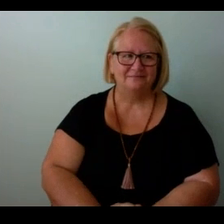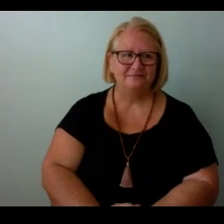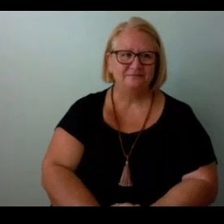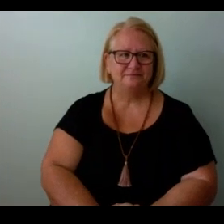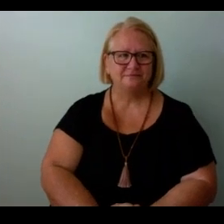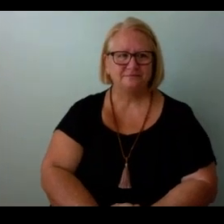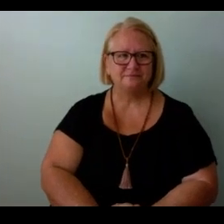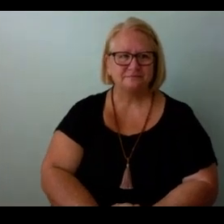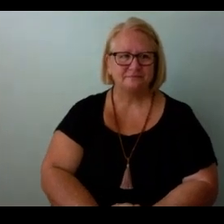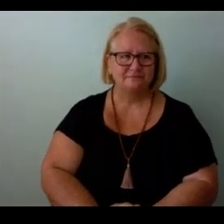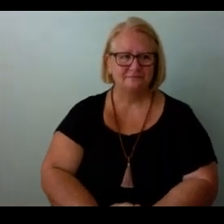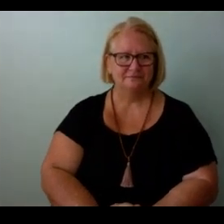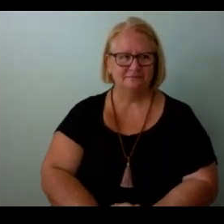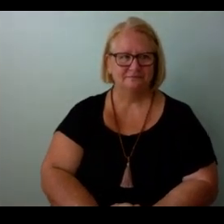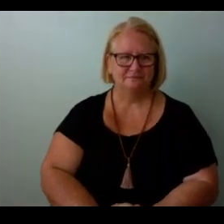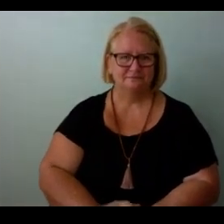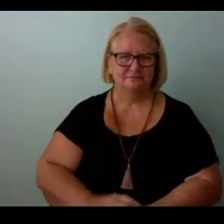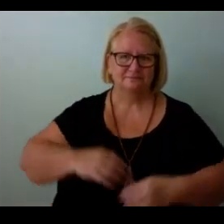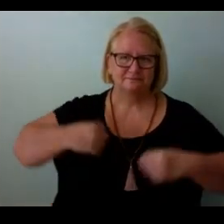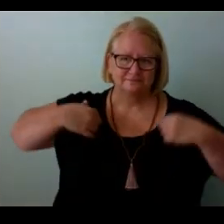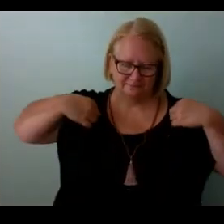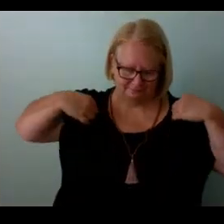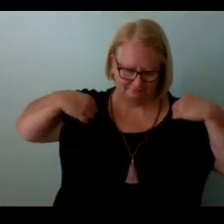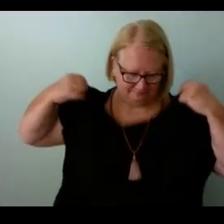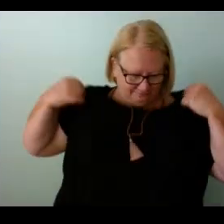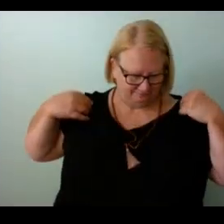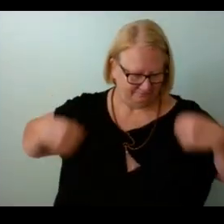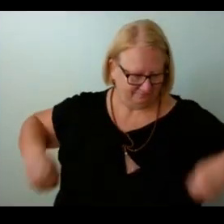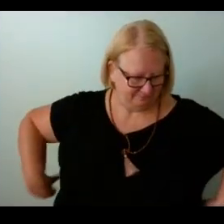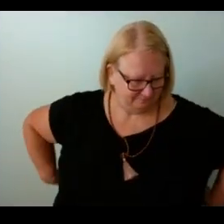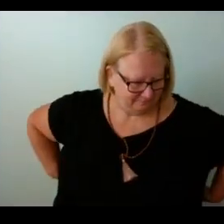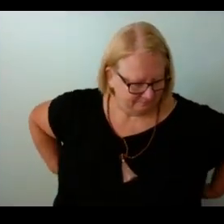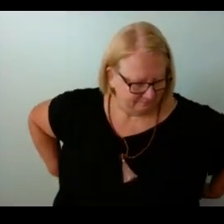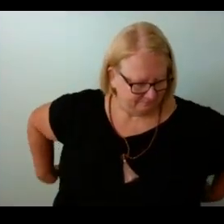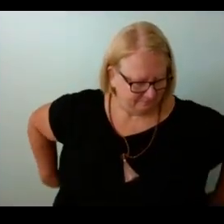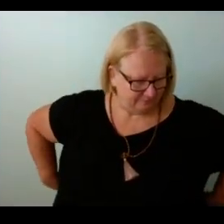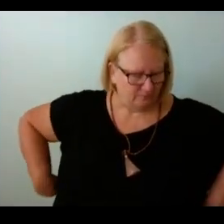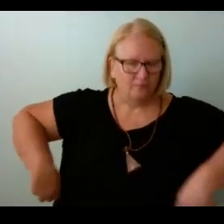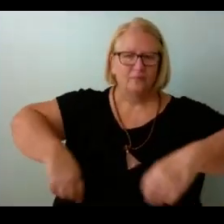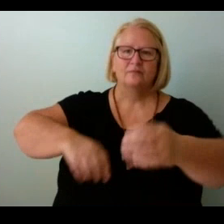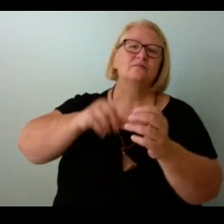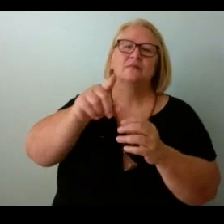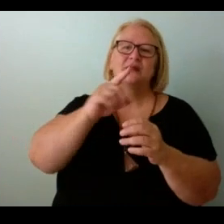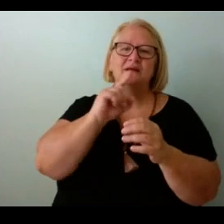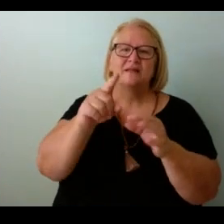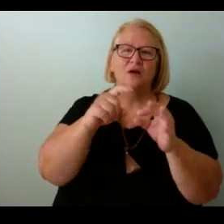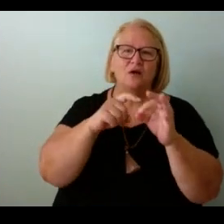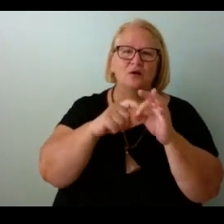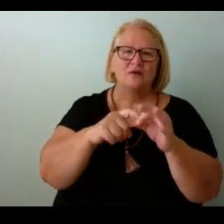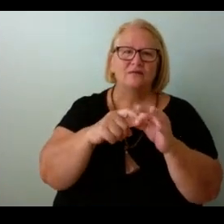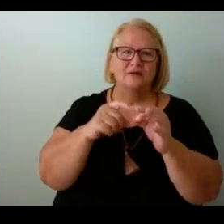I'll read the question out again now that we've covered - The short answer is that's a question for government. Government policy.